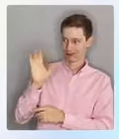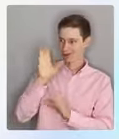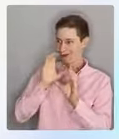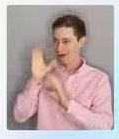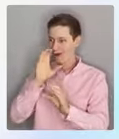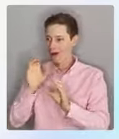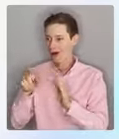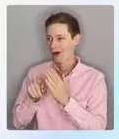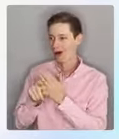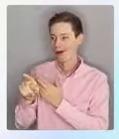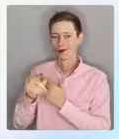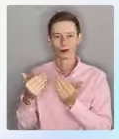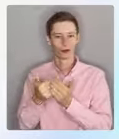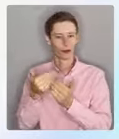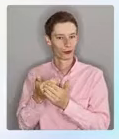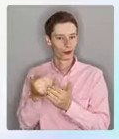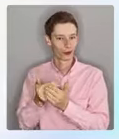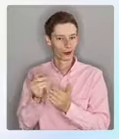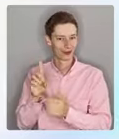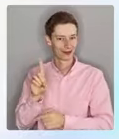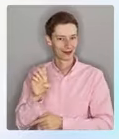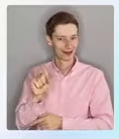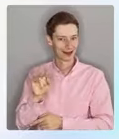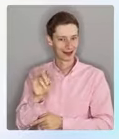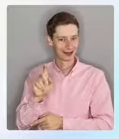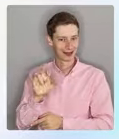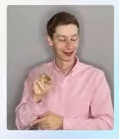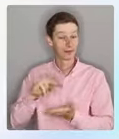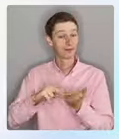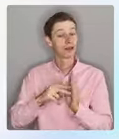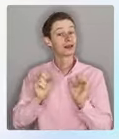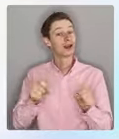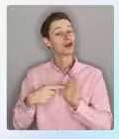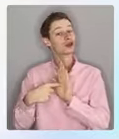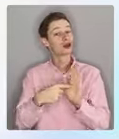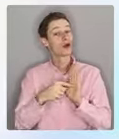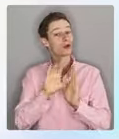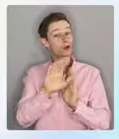This could be a great way to showcase experiences within your app outside of the store.